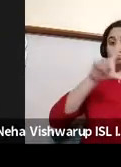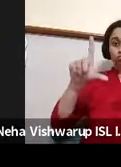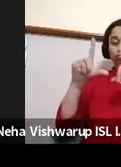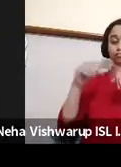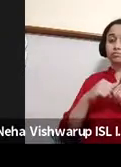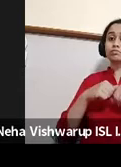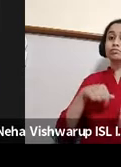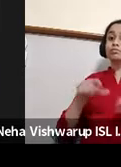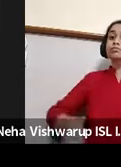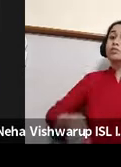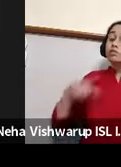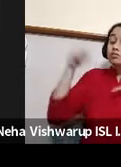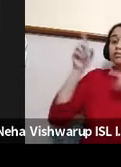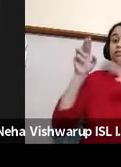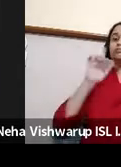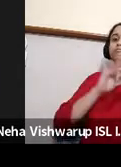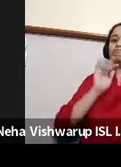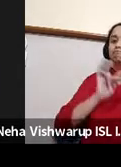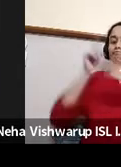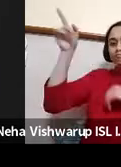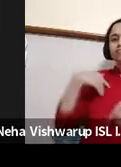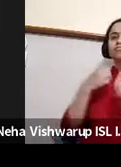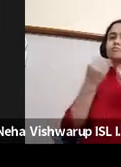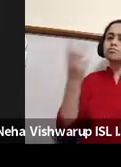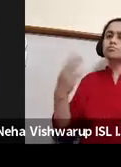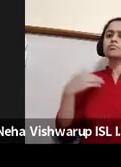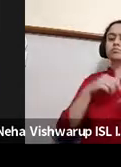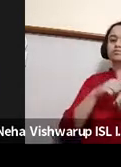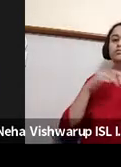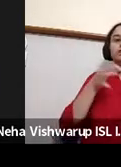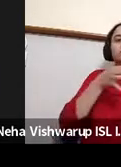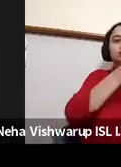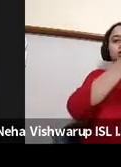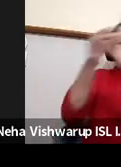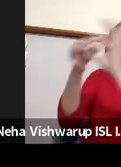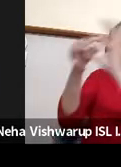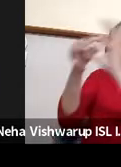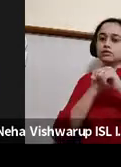at the time like in many towns in india moved along a network of overlapping social relations